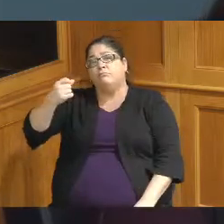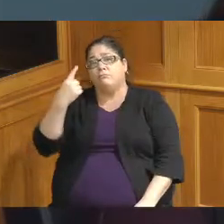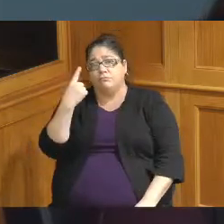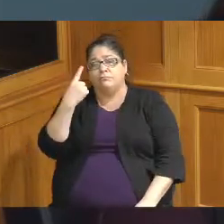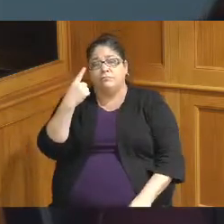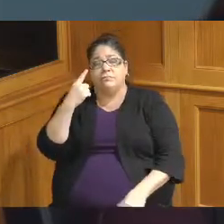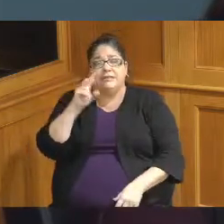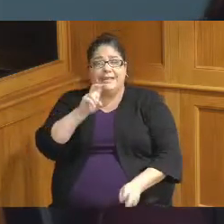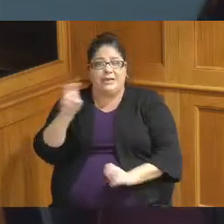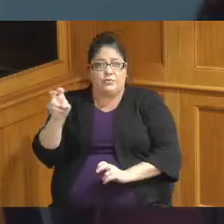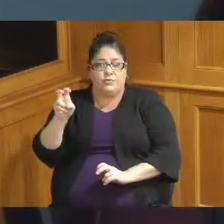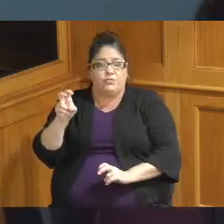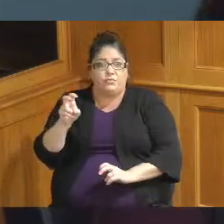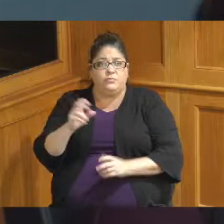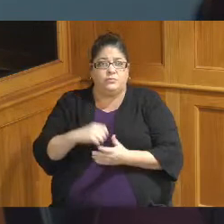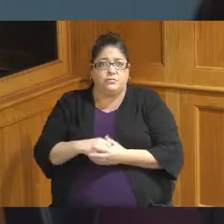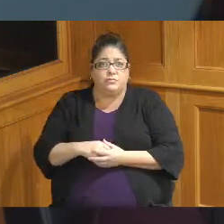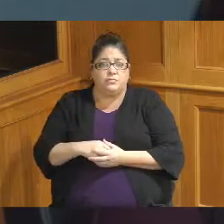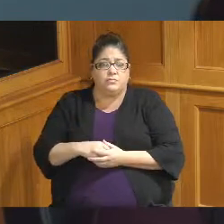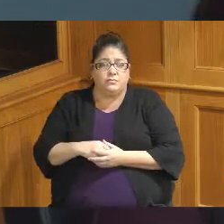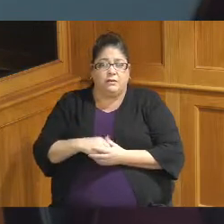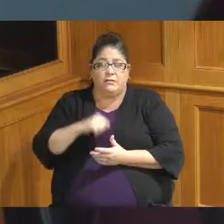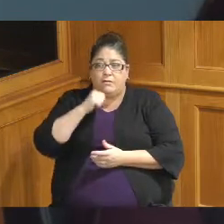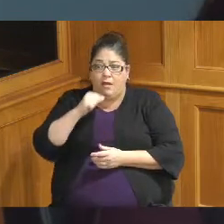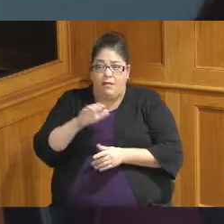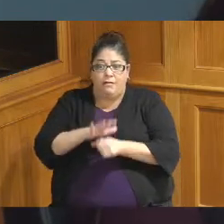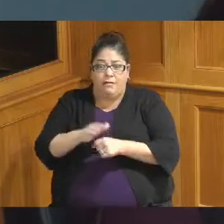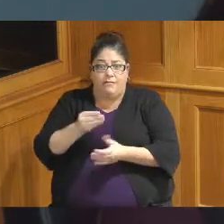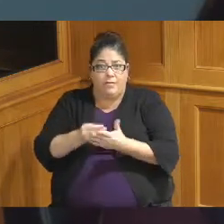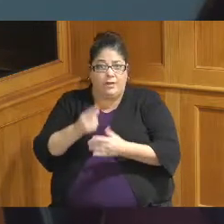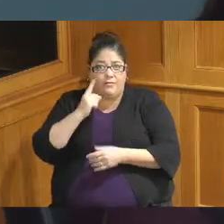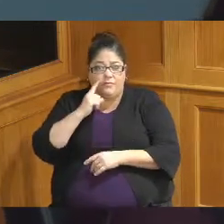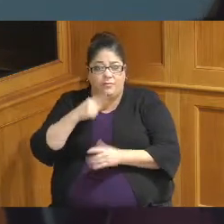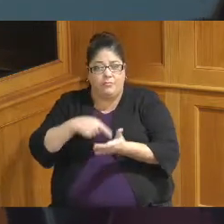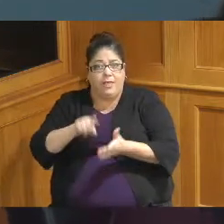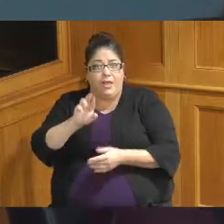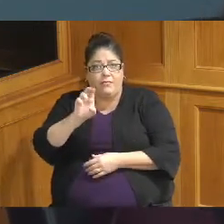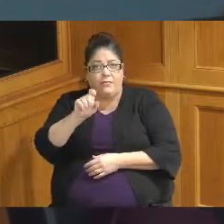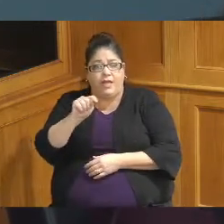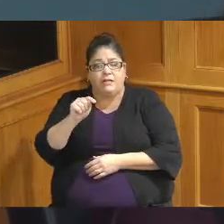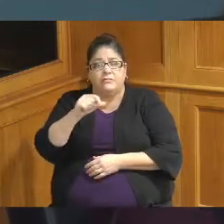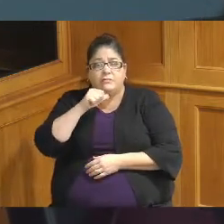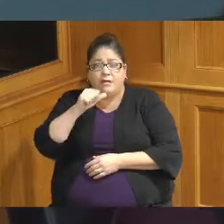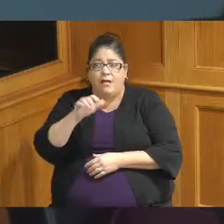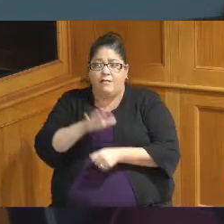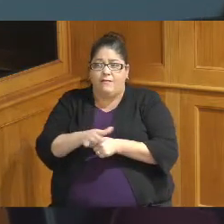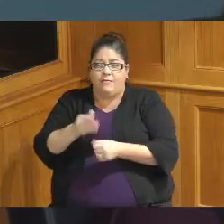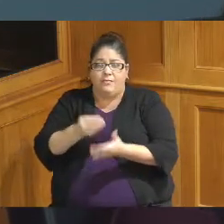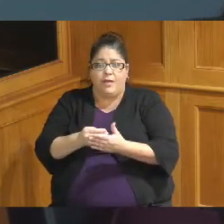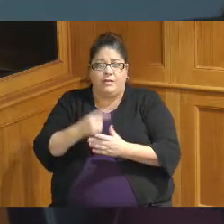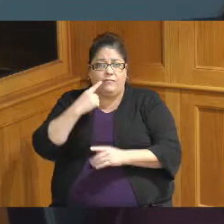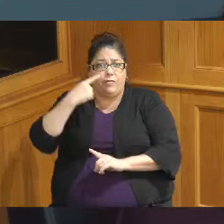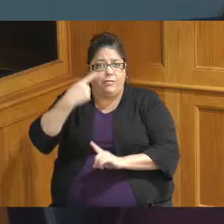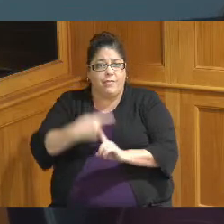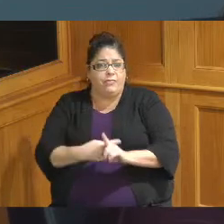issue with not having rent and not being able to meet your bills but as I was saying we will